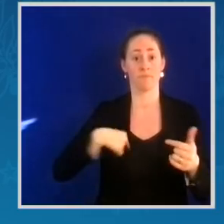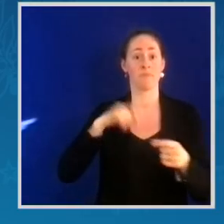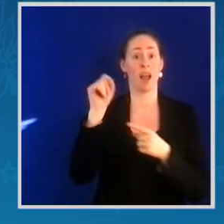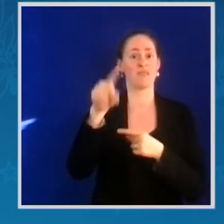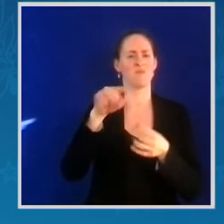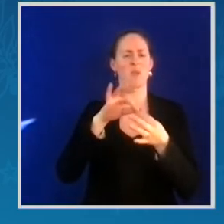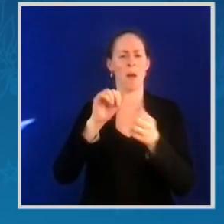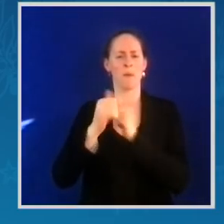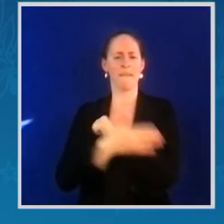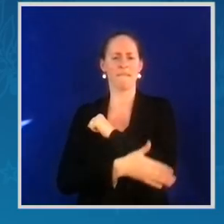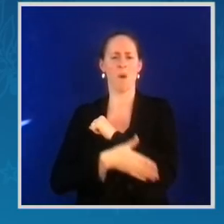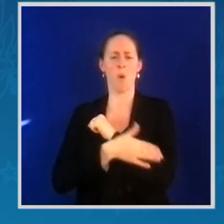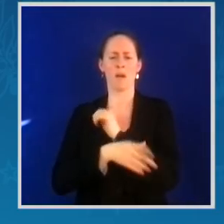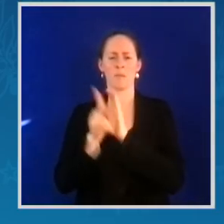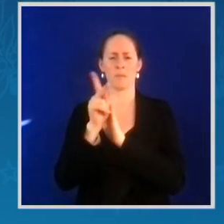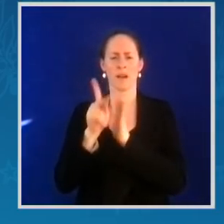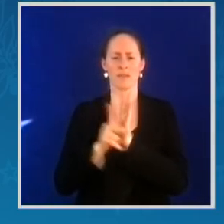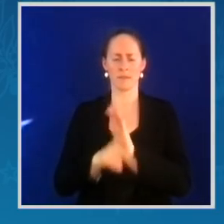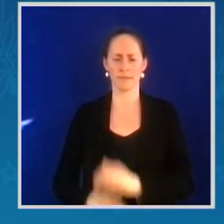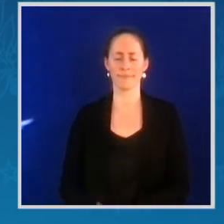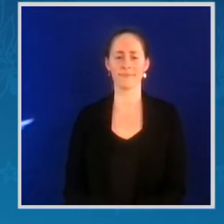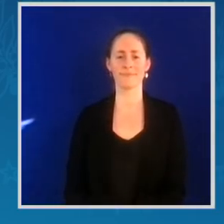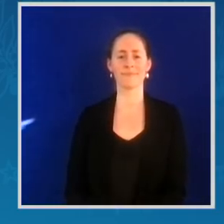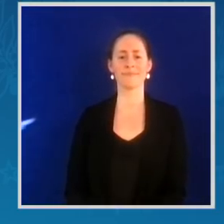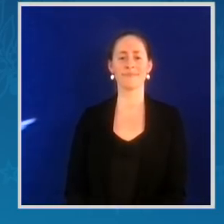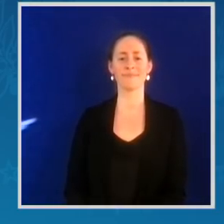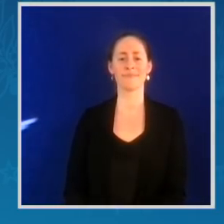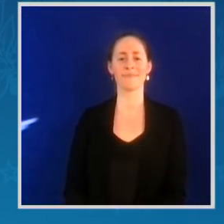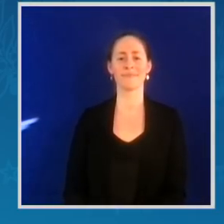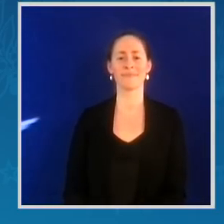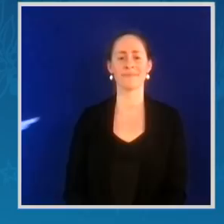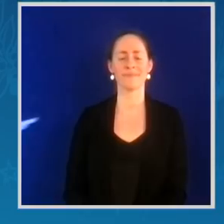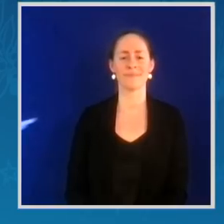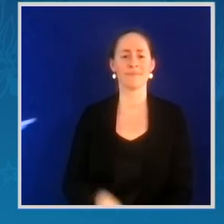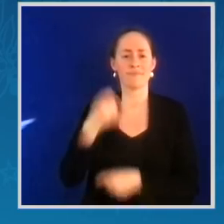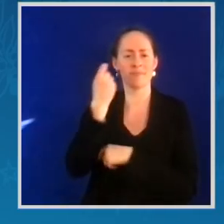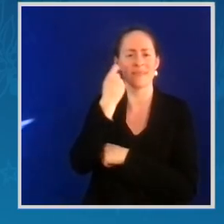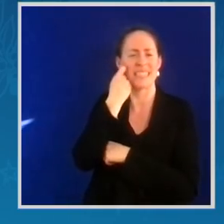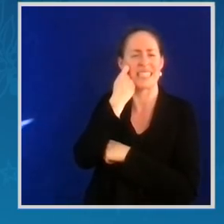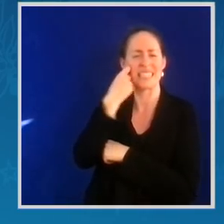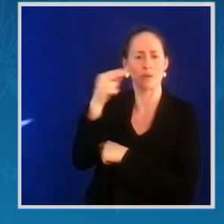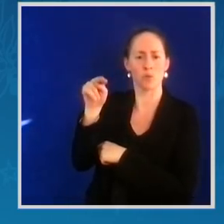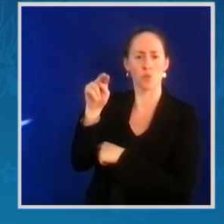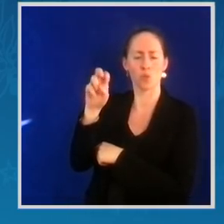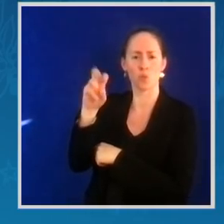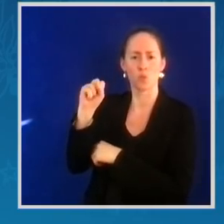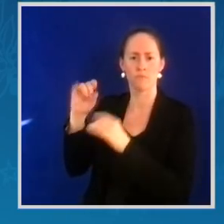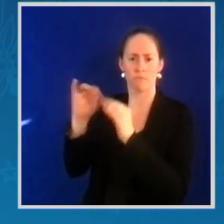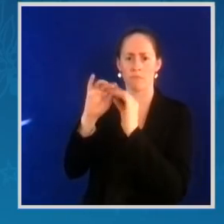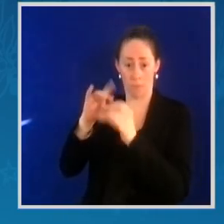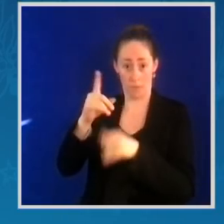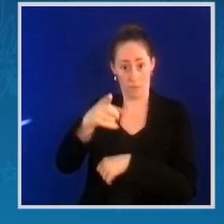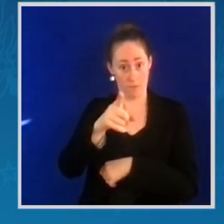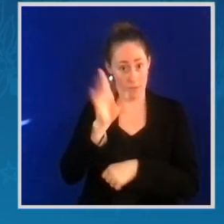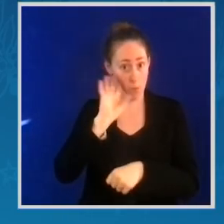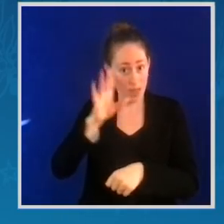for the last 24 hours or so, can you commit right now that you will indeed visit the U.S. Mexico border and will you do it soon?